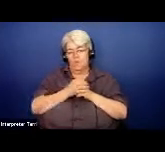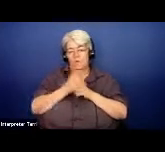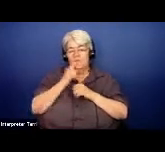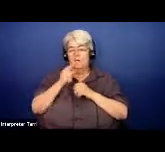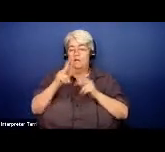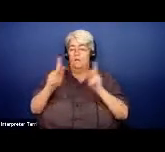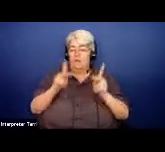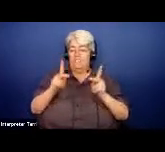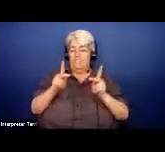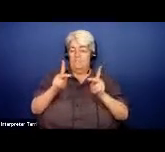The participating states in the work